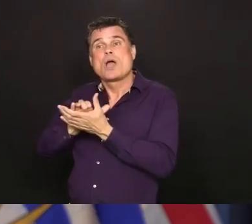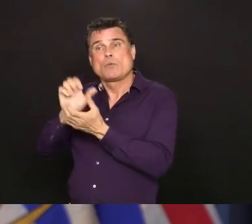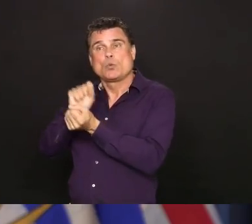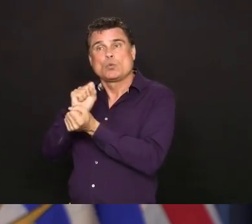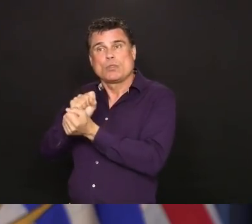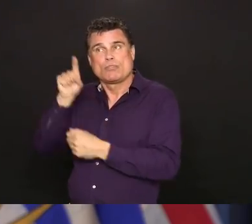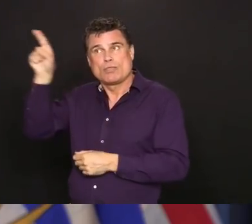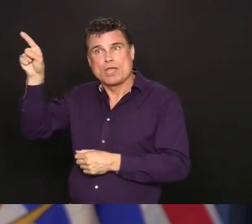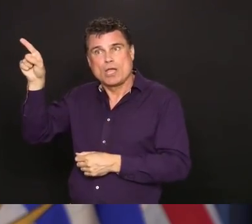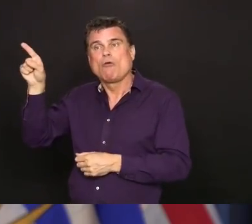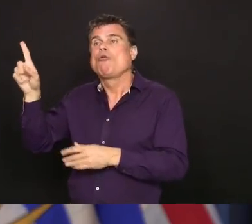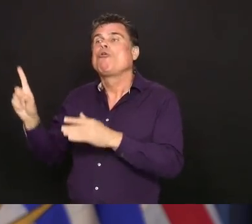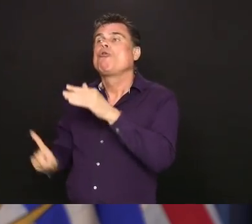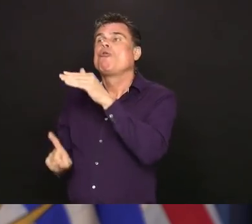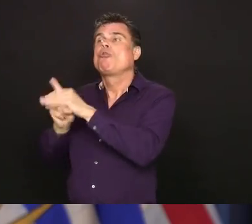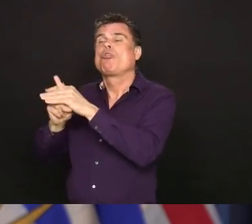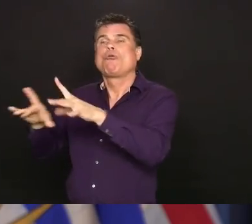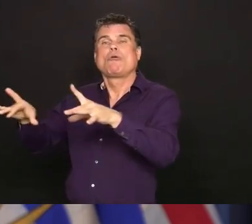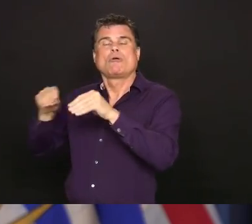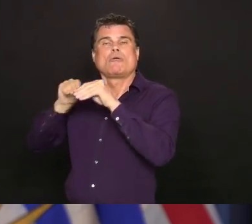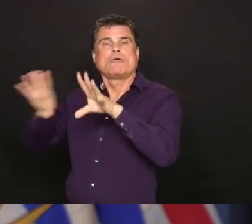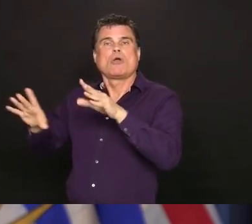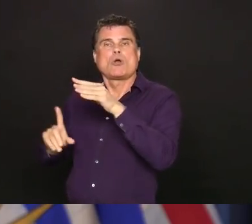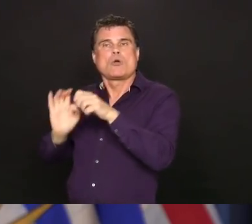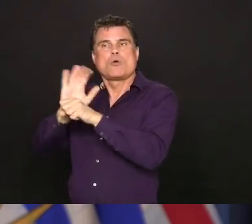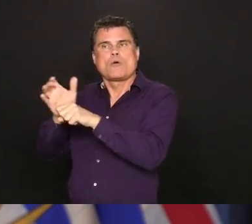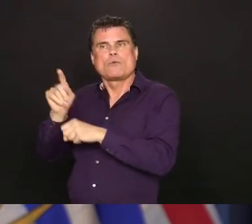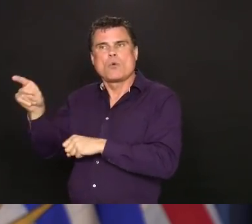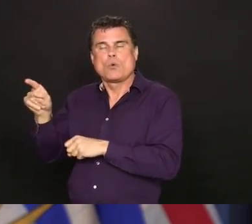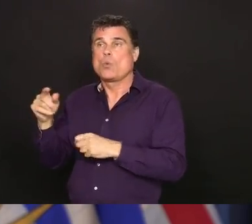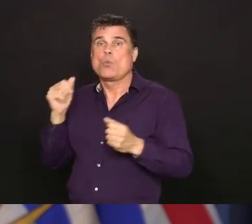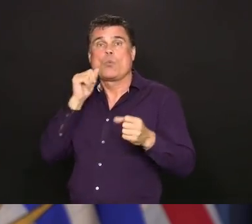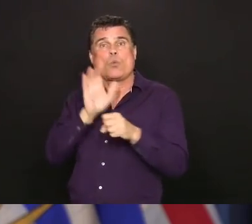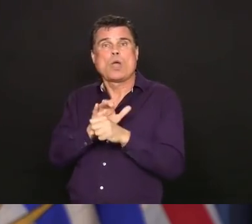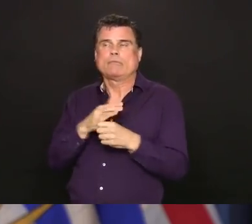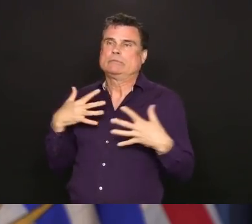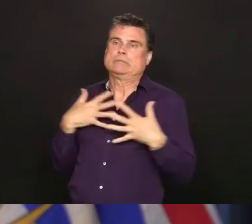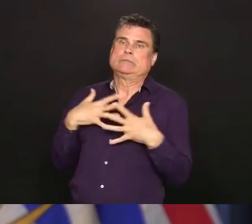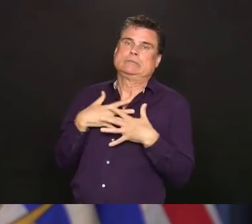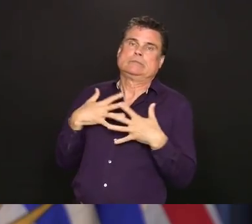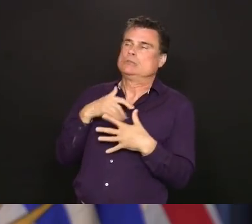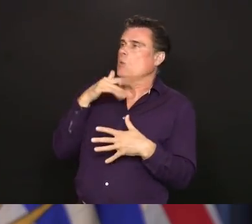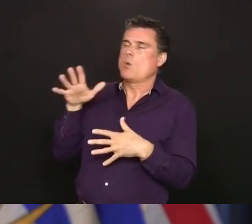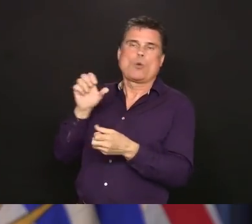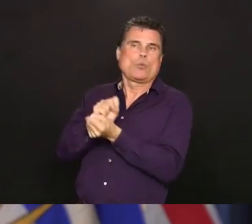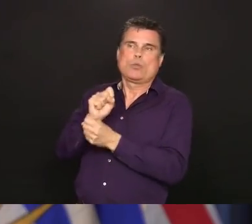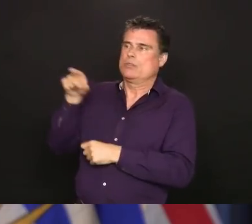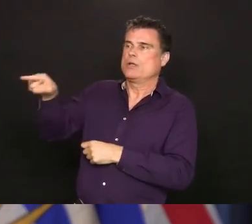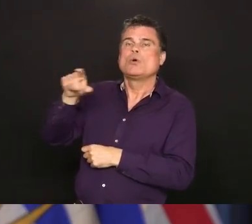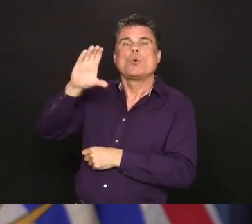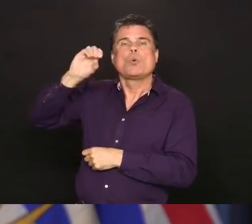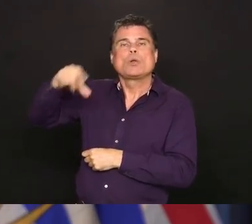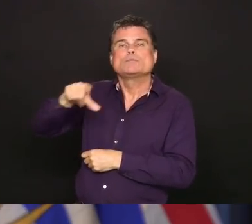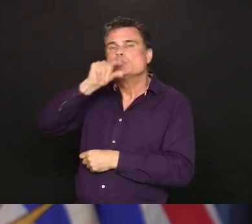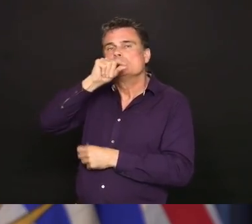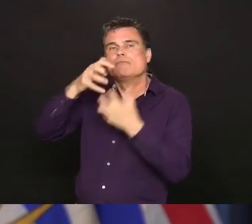quarters and perhaps social distancing is not being observed on the work site? Absolutely. Vancouver Coastal, there are several